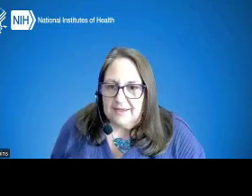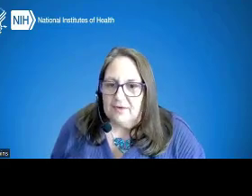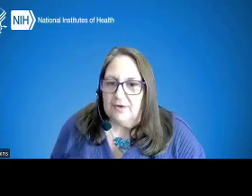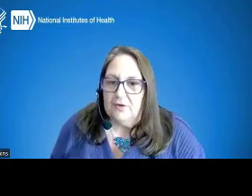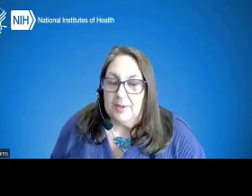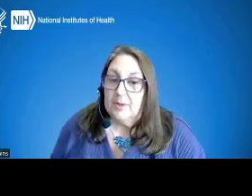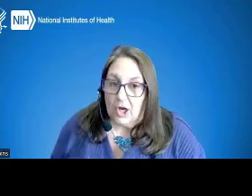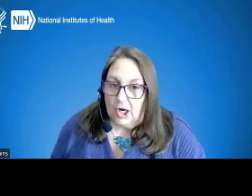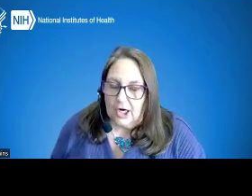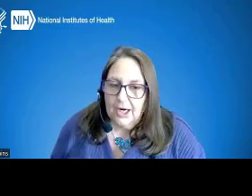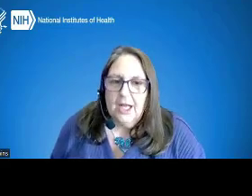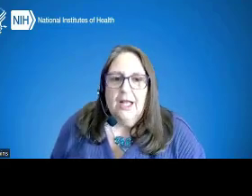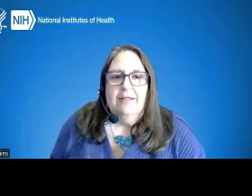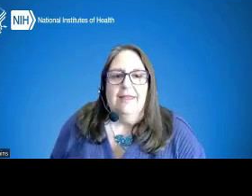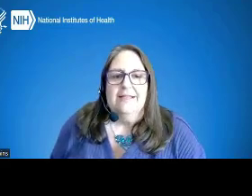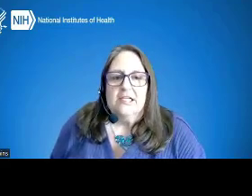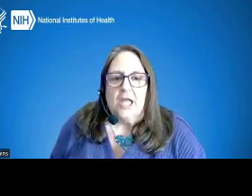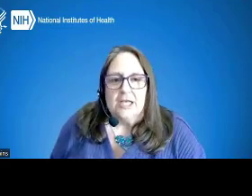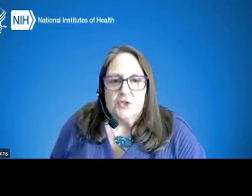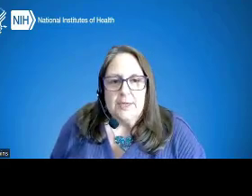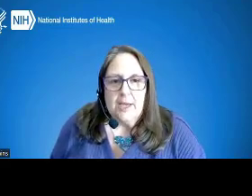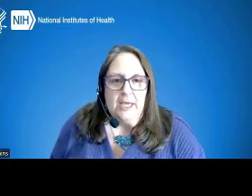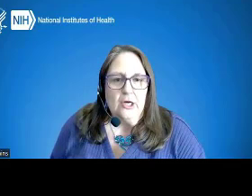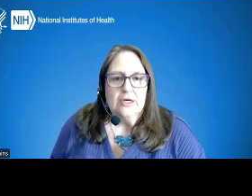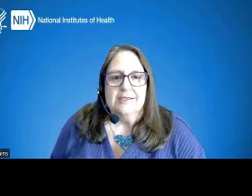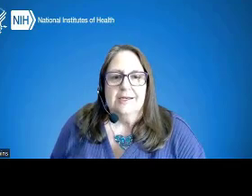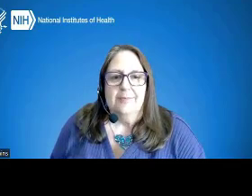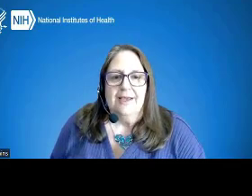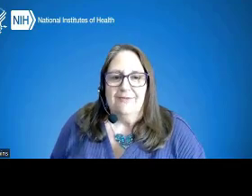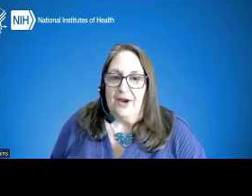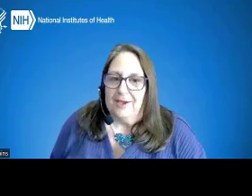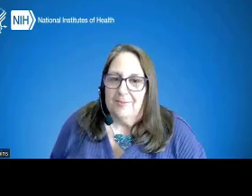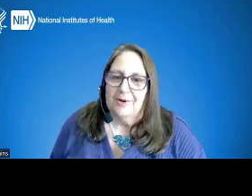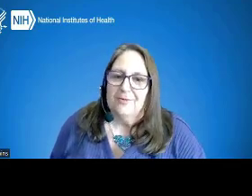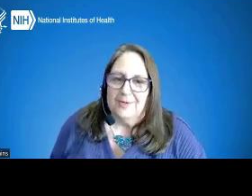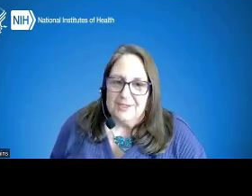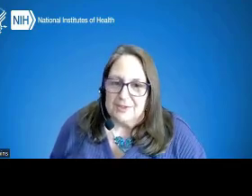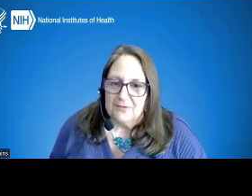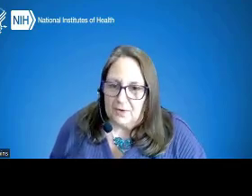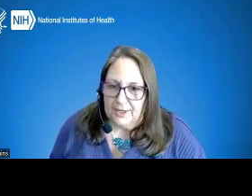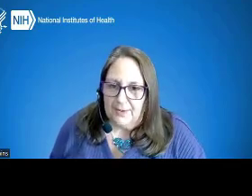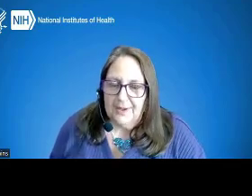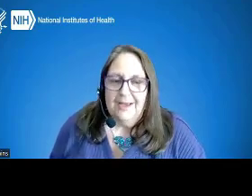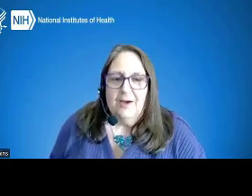and very few people are, then this glossary up here is going to be a very important resource for you.